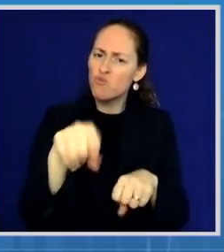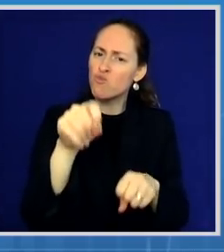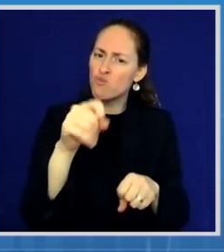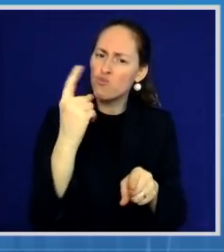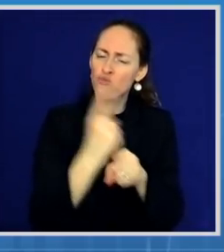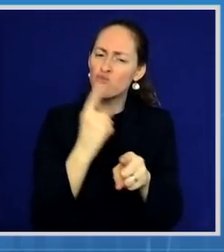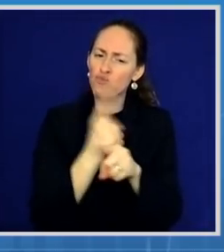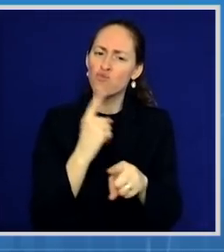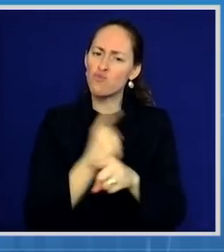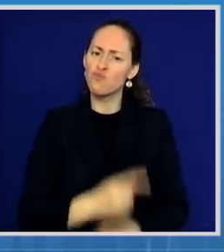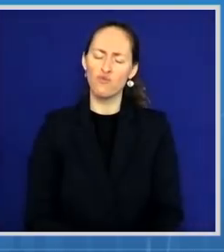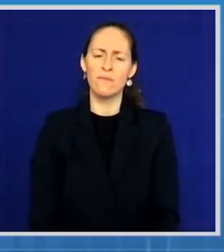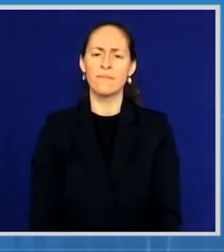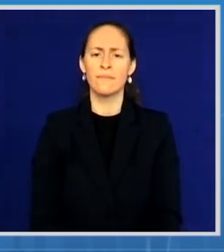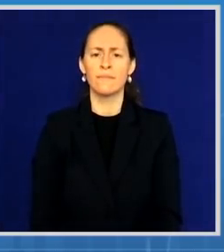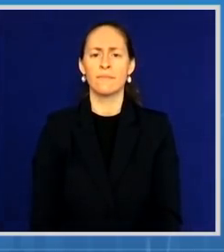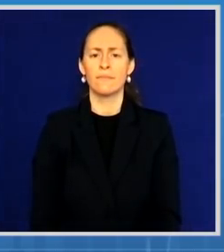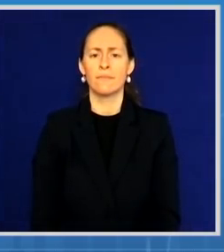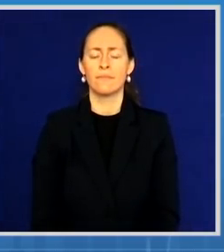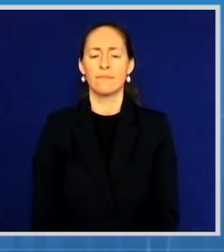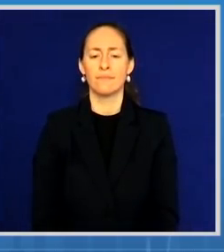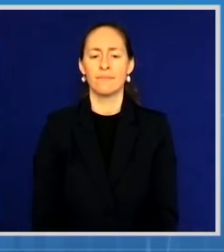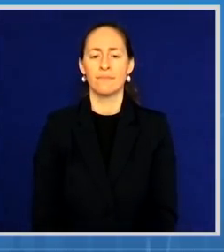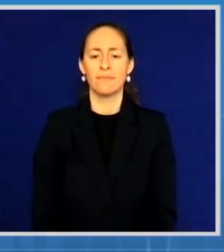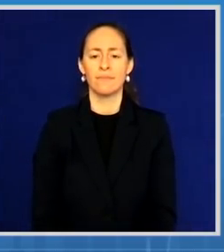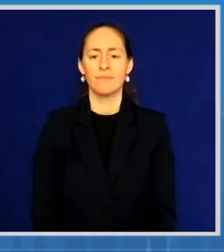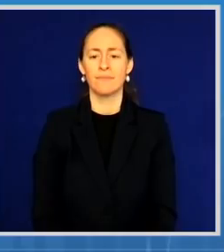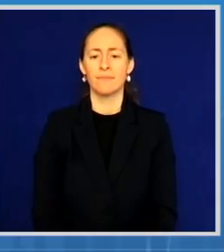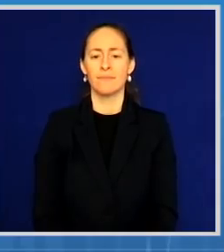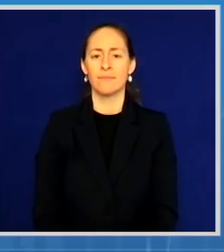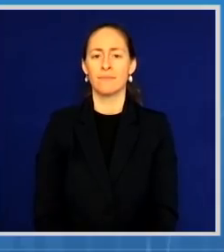Mr. Zients: Okay, next question. Moderator: Yamiche Alcindor at PBS.